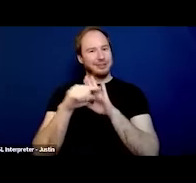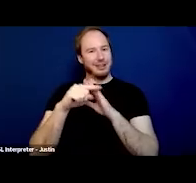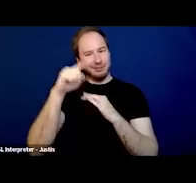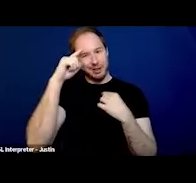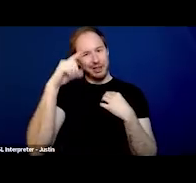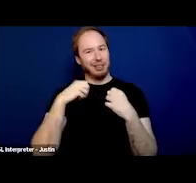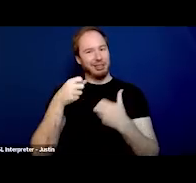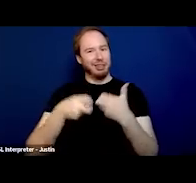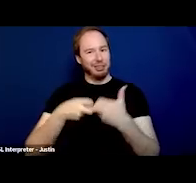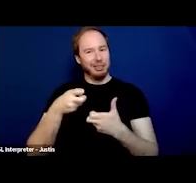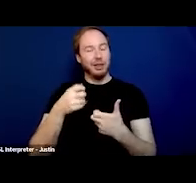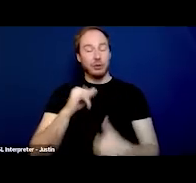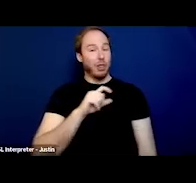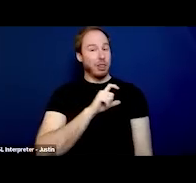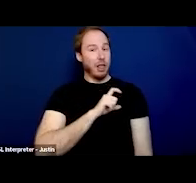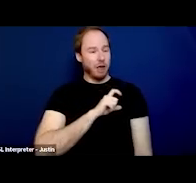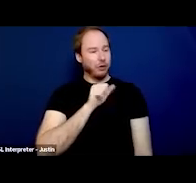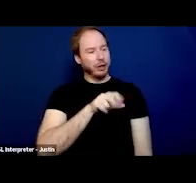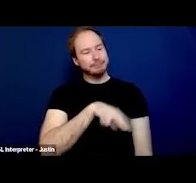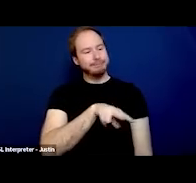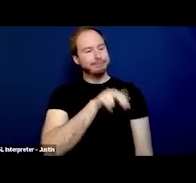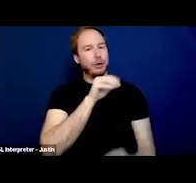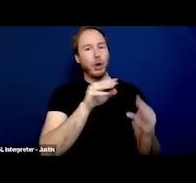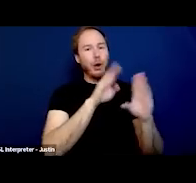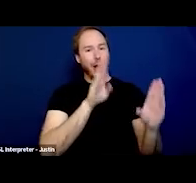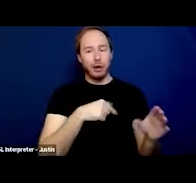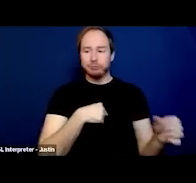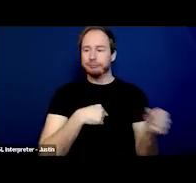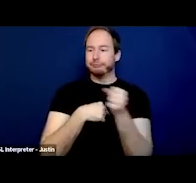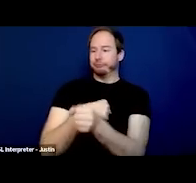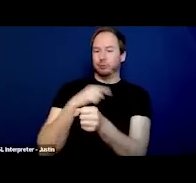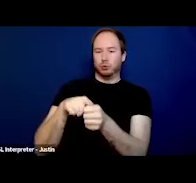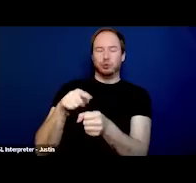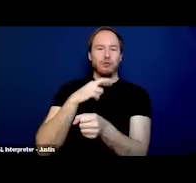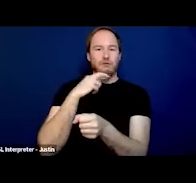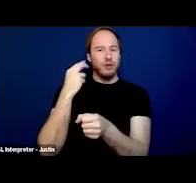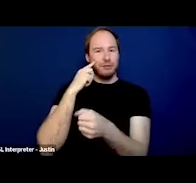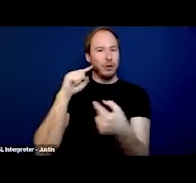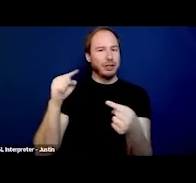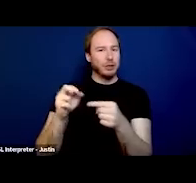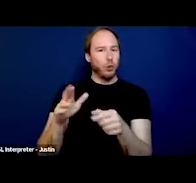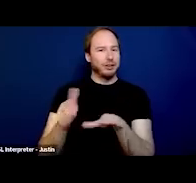can place individuals who are unhoused at risk for injury or even death. So in your housing programs,